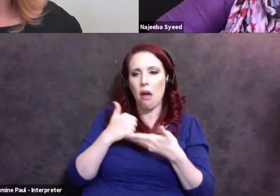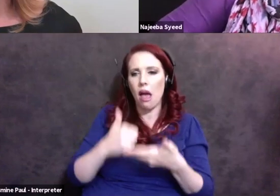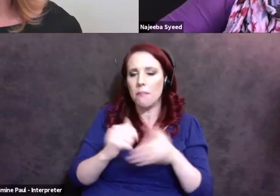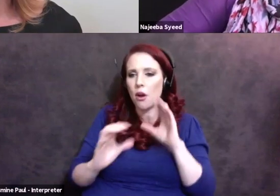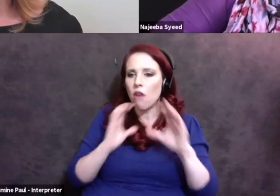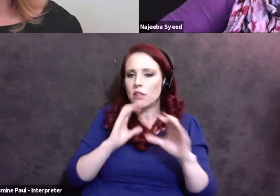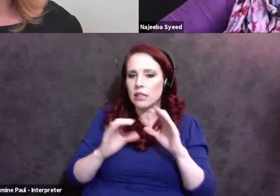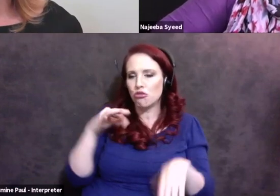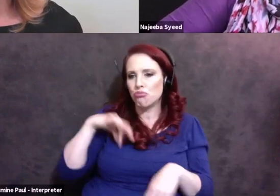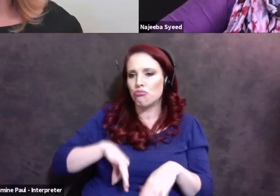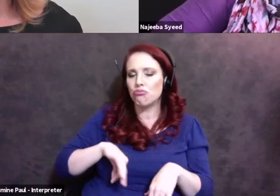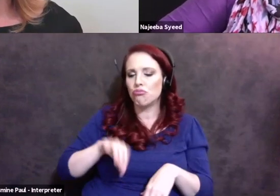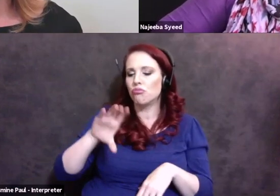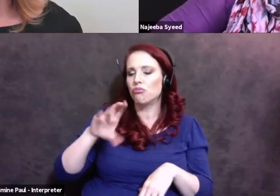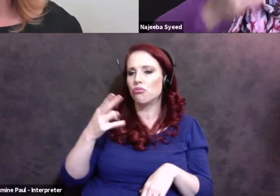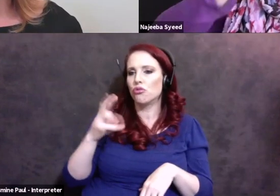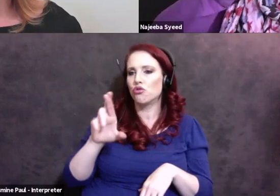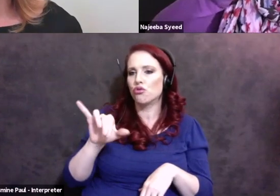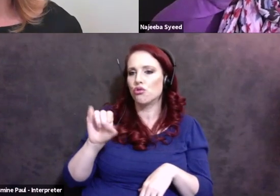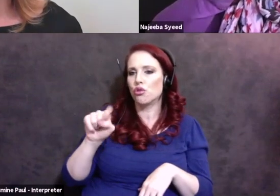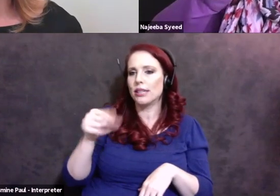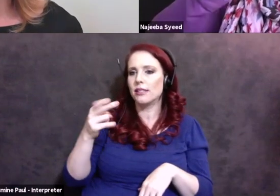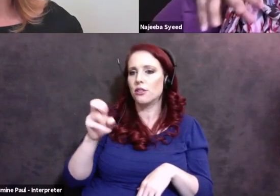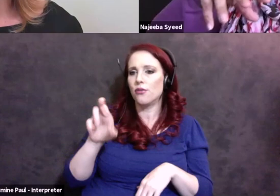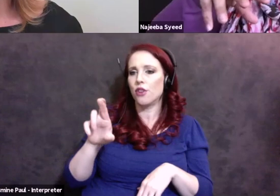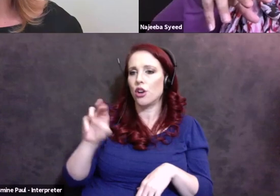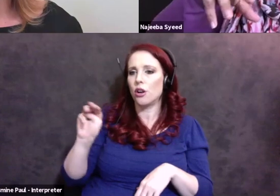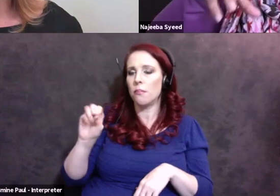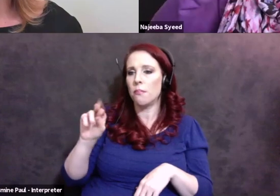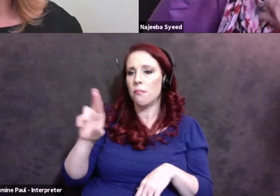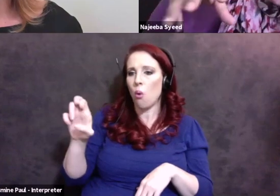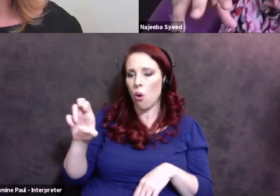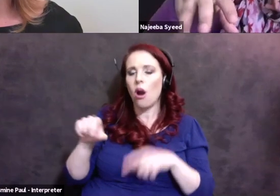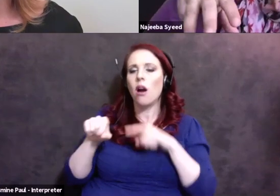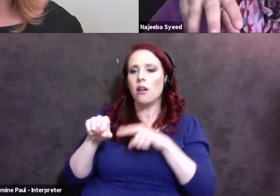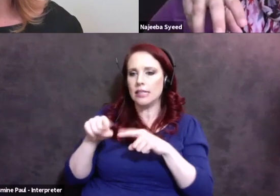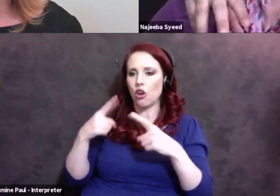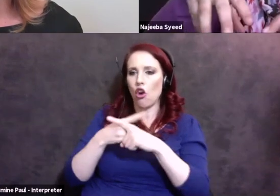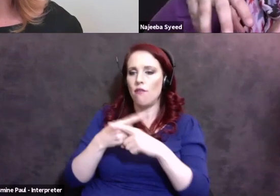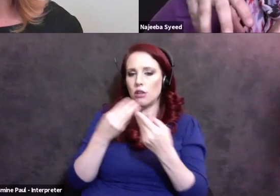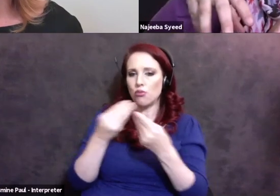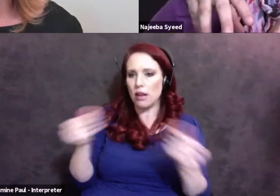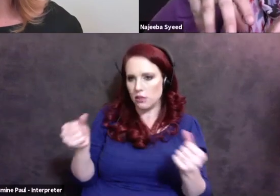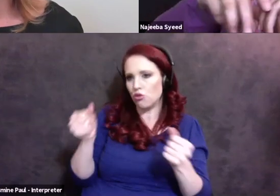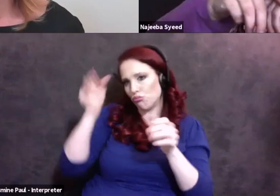Christopher Moore is a conflict resolution scholar and talks about two values. Terminal values and day to day values.